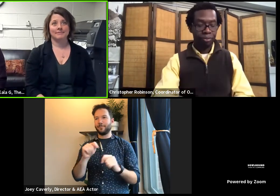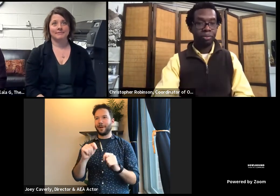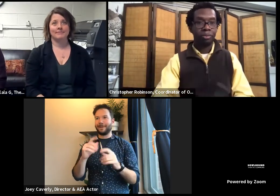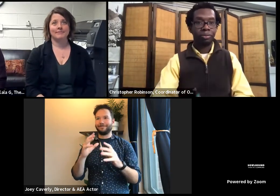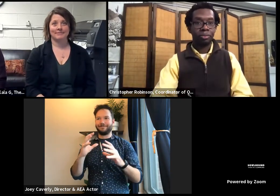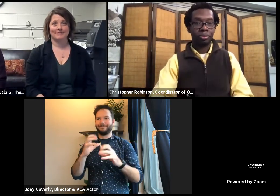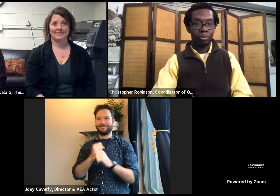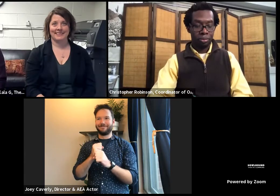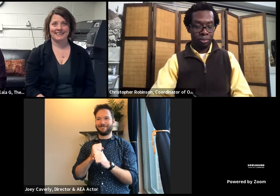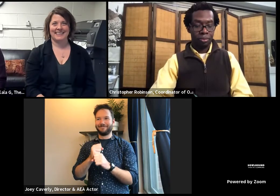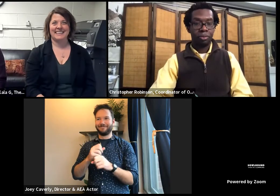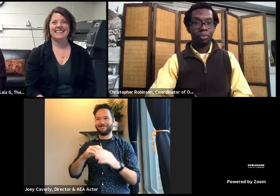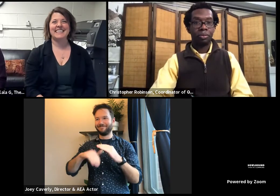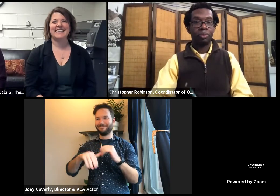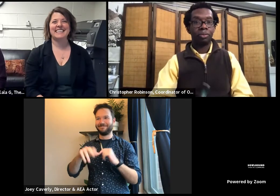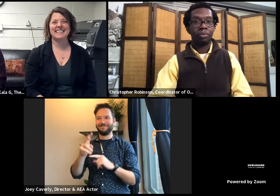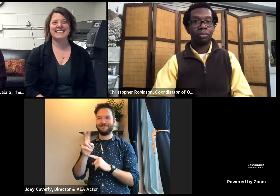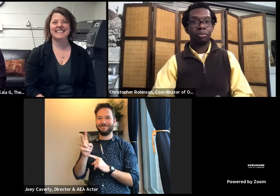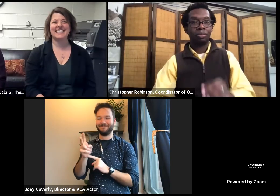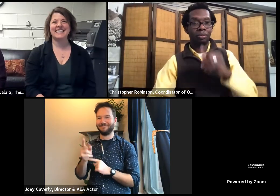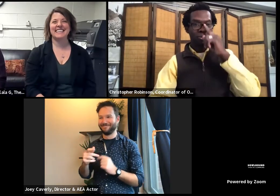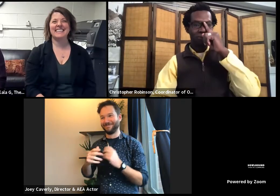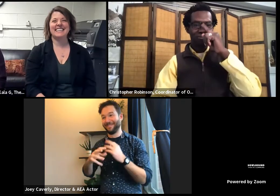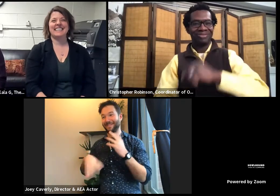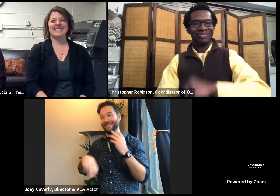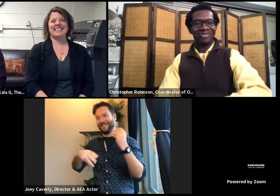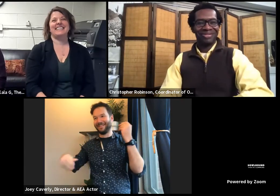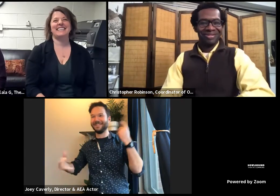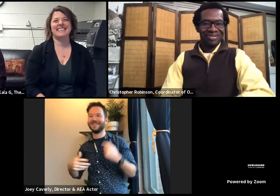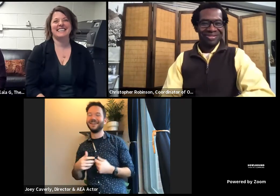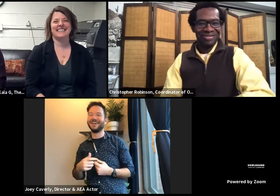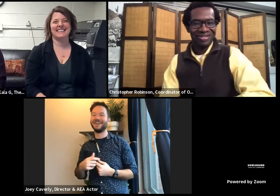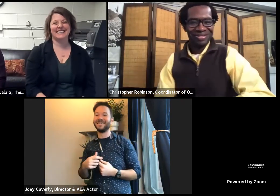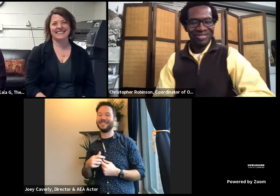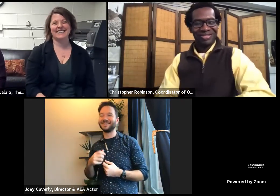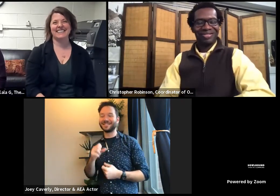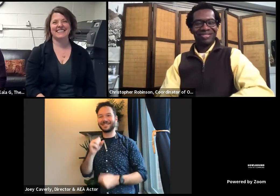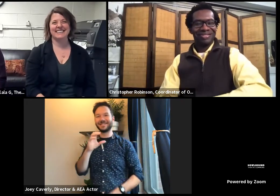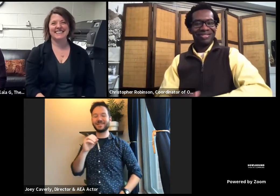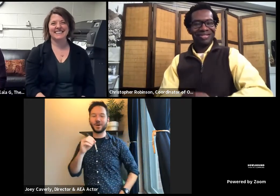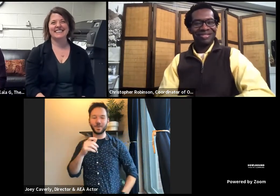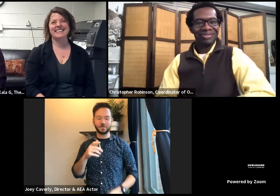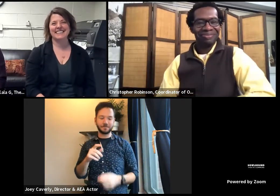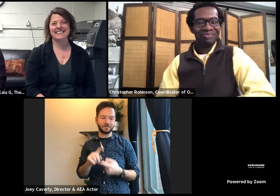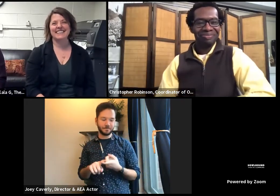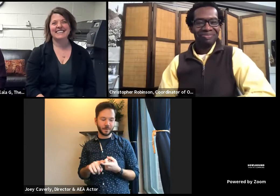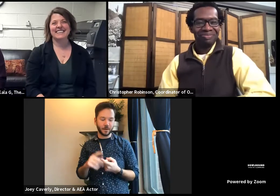Great, Joey. This is Joey. For me, I'll try to keep this under two minutes and not go on and on.